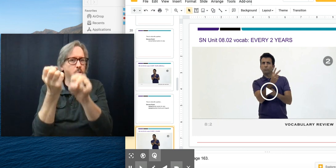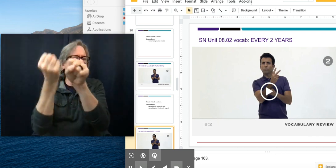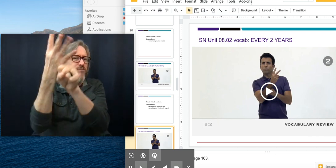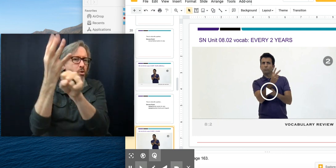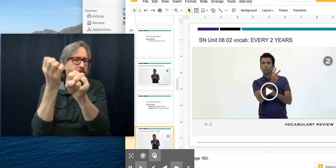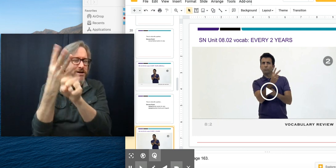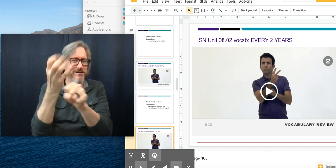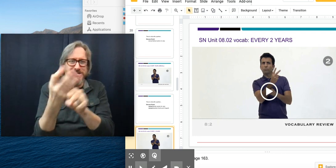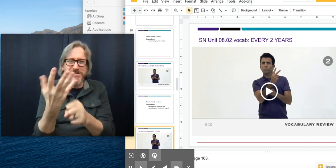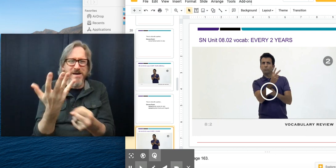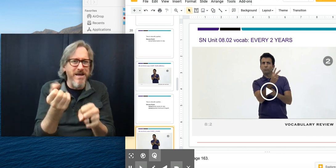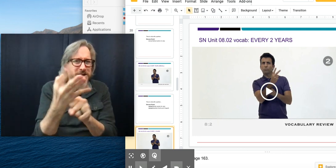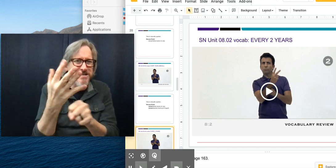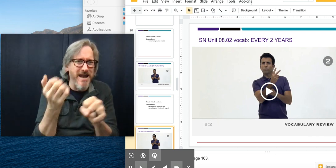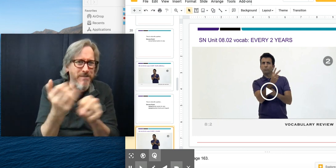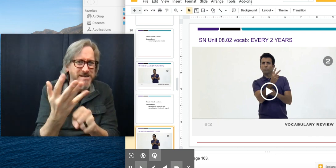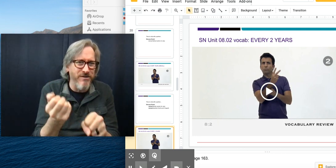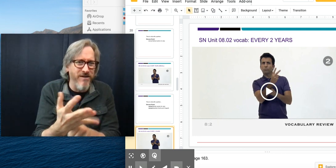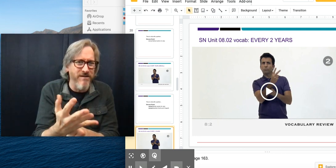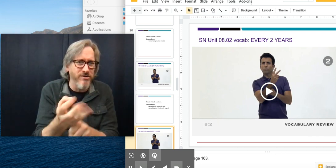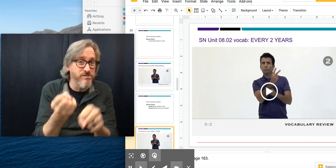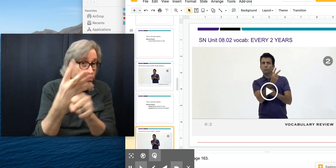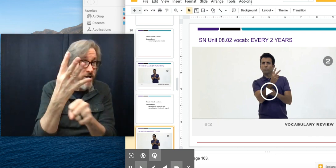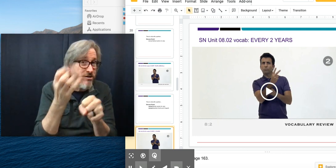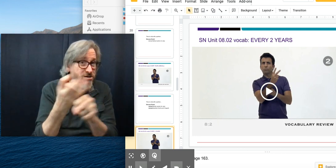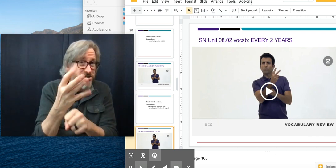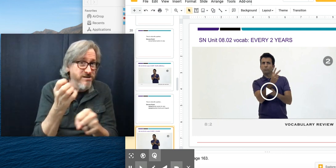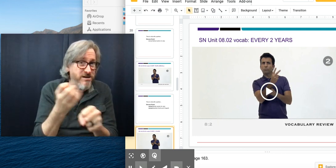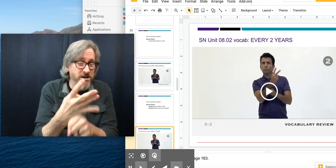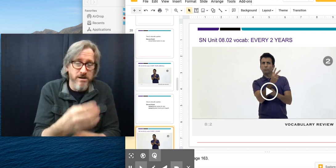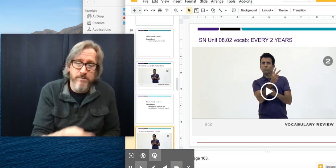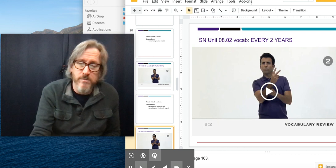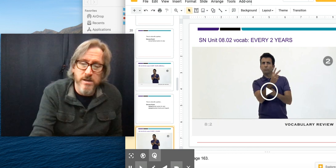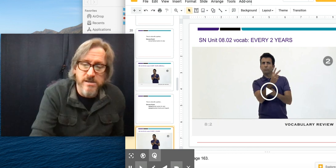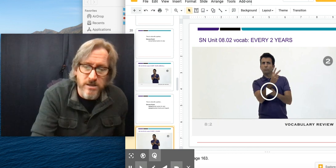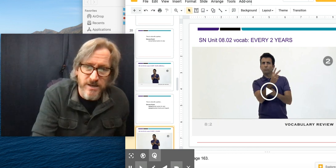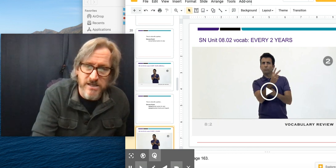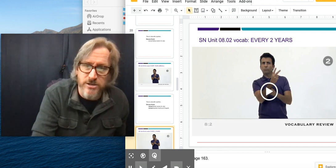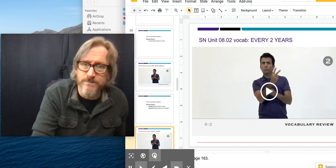or four years there's not that much that happens every five years four years is a little bit easier